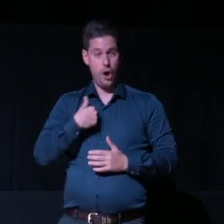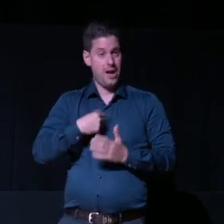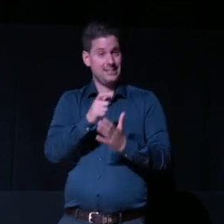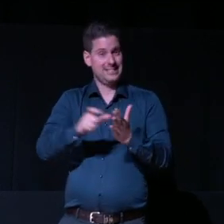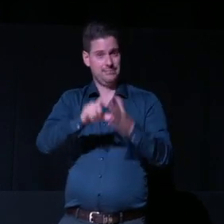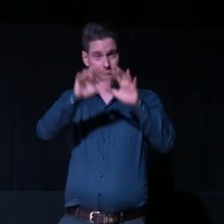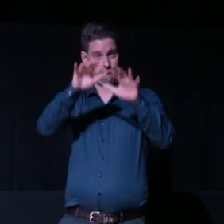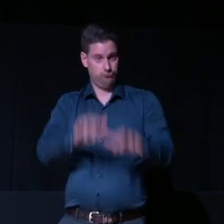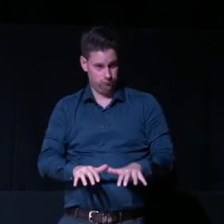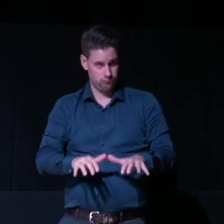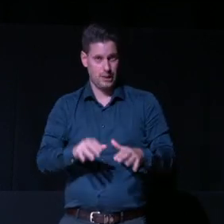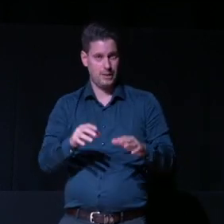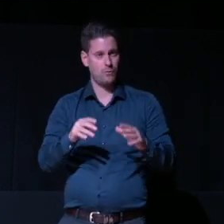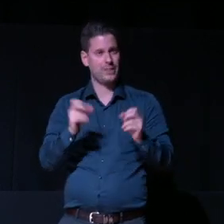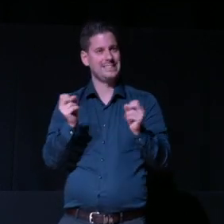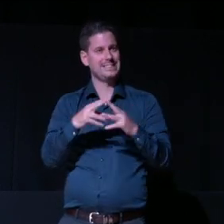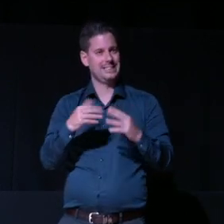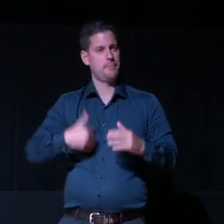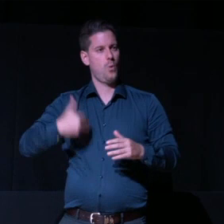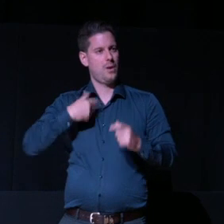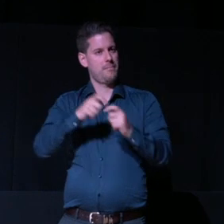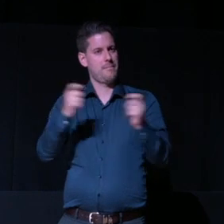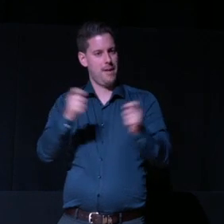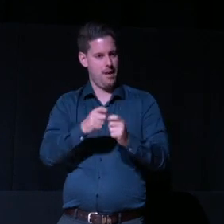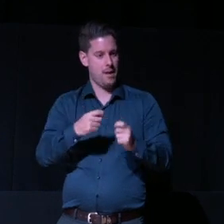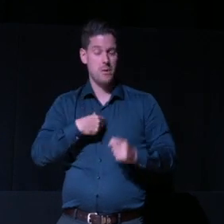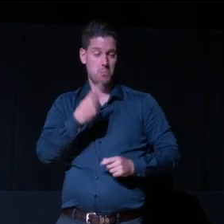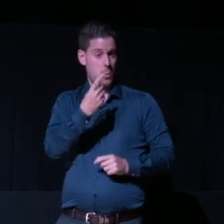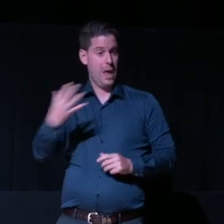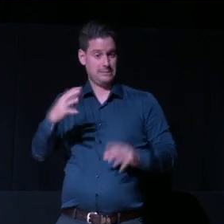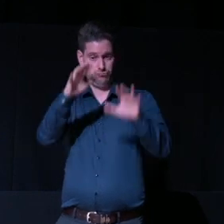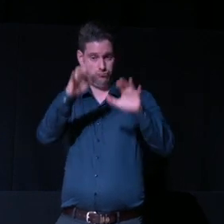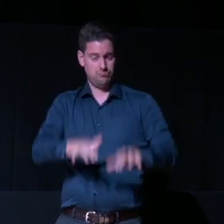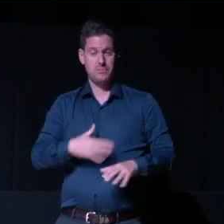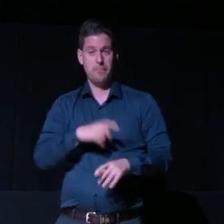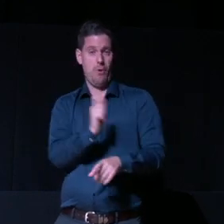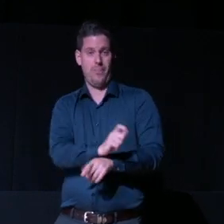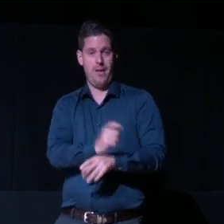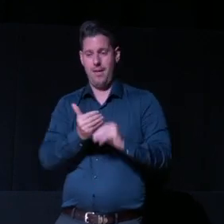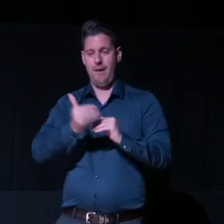but I wanted to just sort of say it once, say it clearly and then move on because I just think that